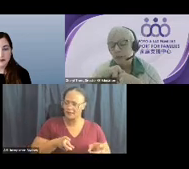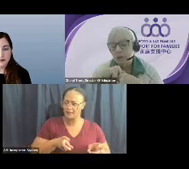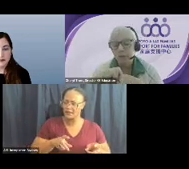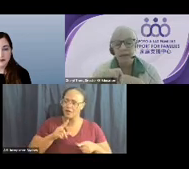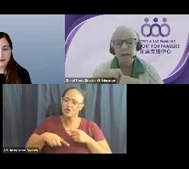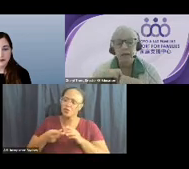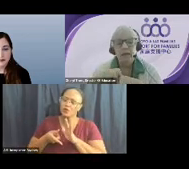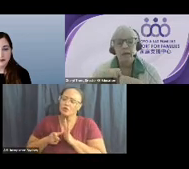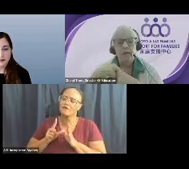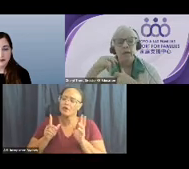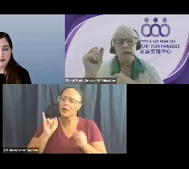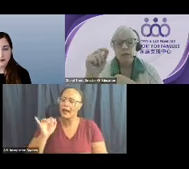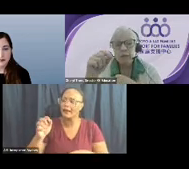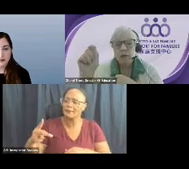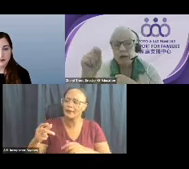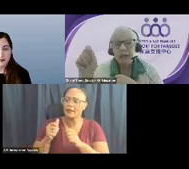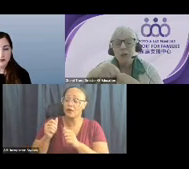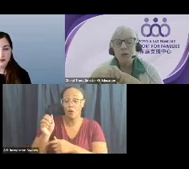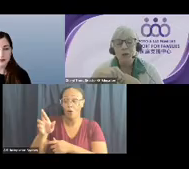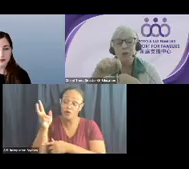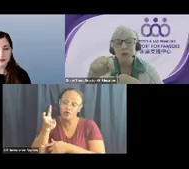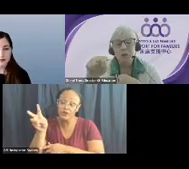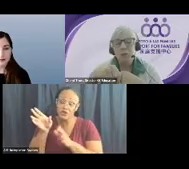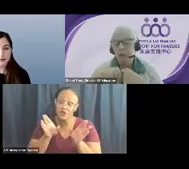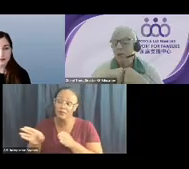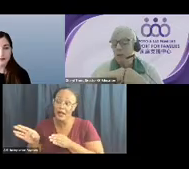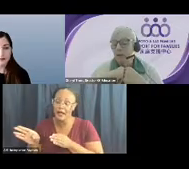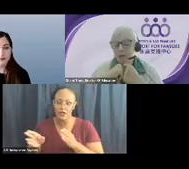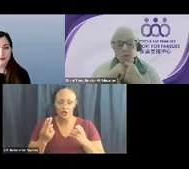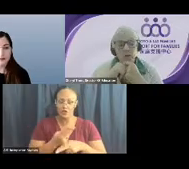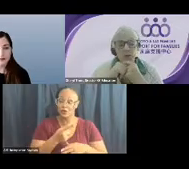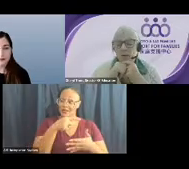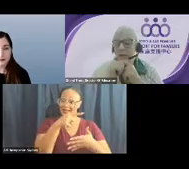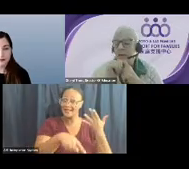or a transition plan here's a little checklist you can use here's what we can be looking for